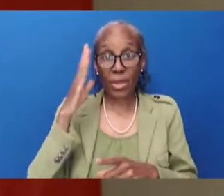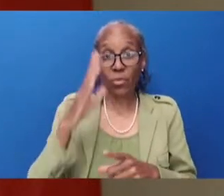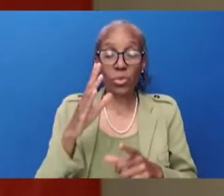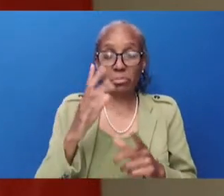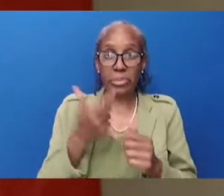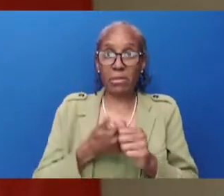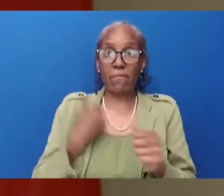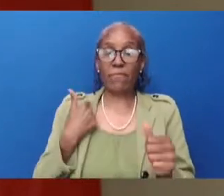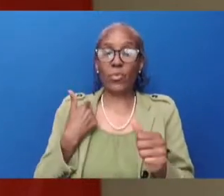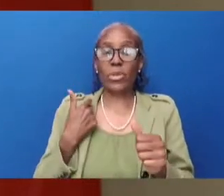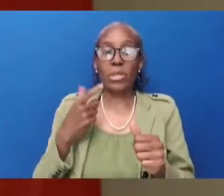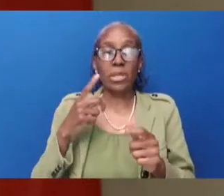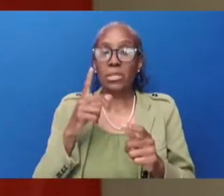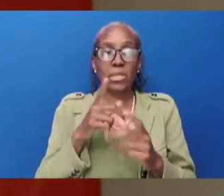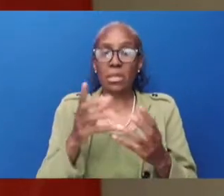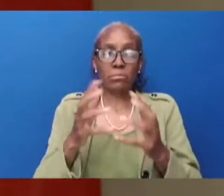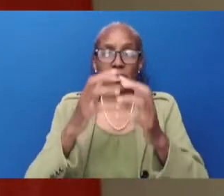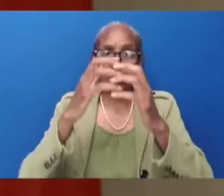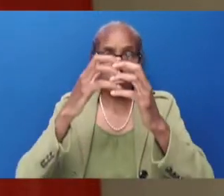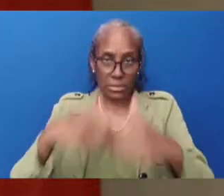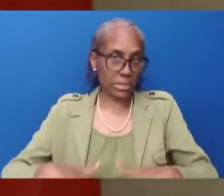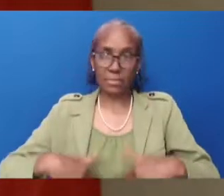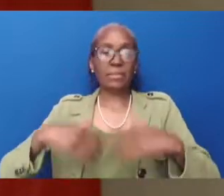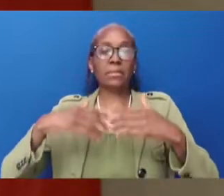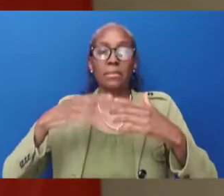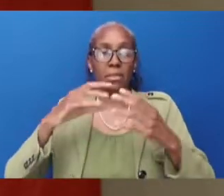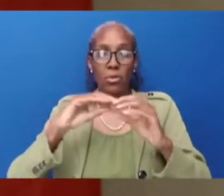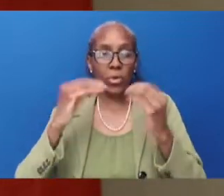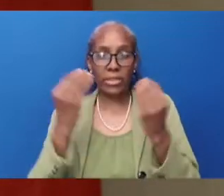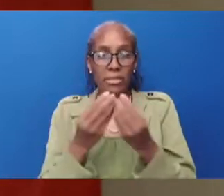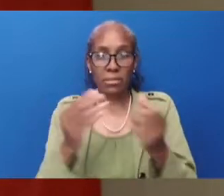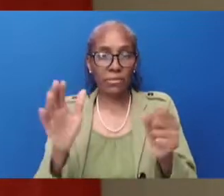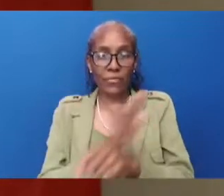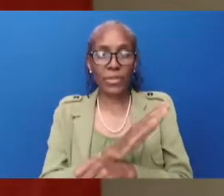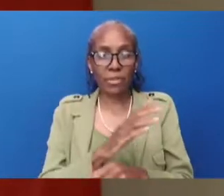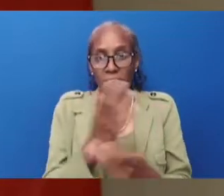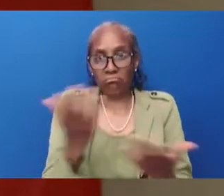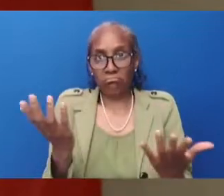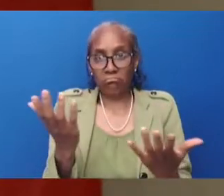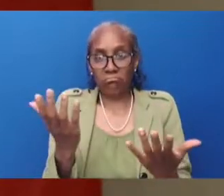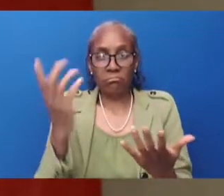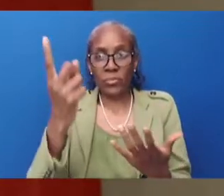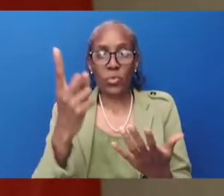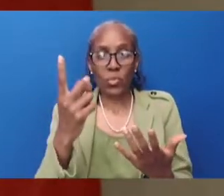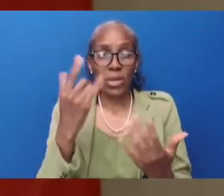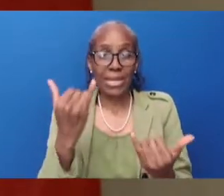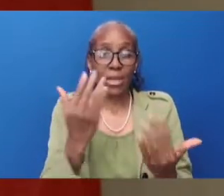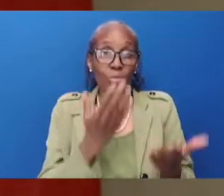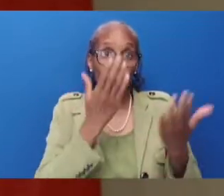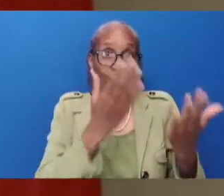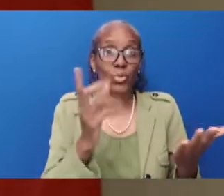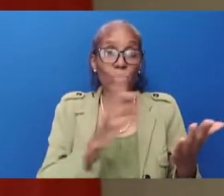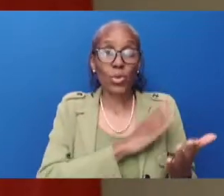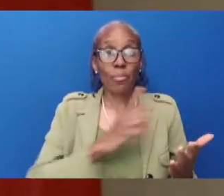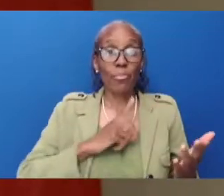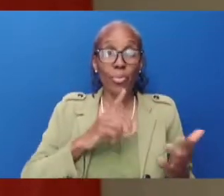WERE TO HAPPEN, THEN MAYBE THAT WOULD BE A DETERRENT FOR THEM